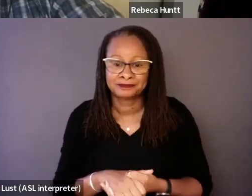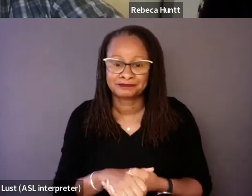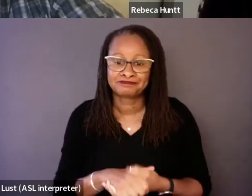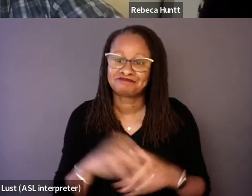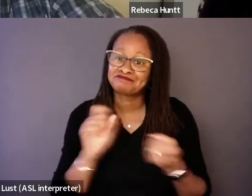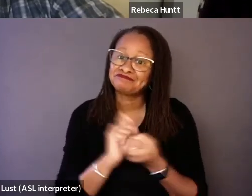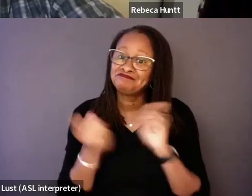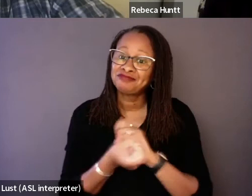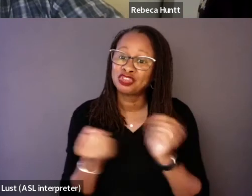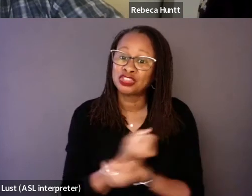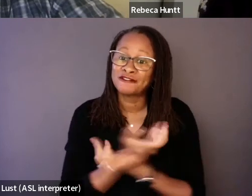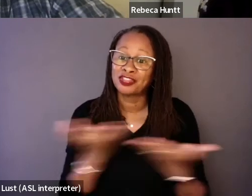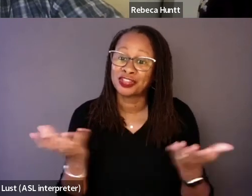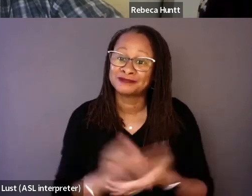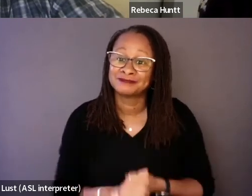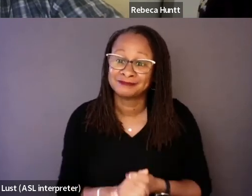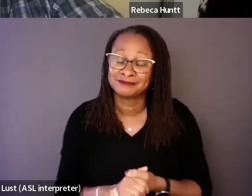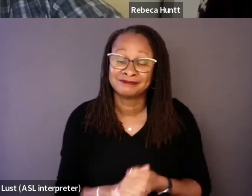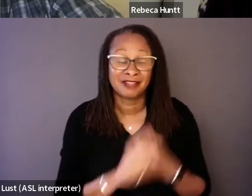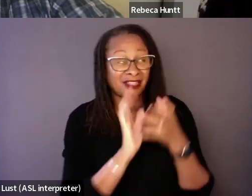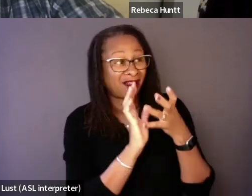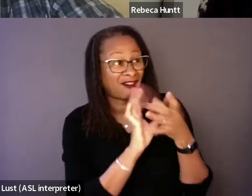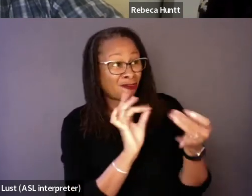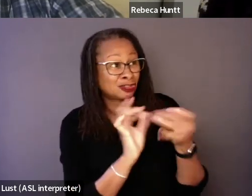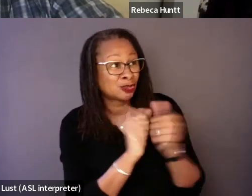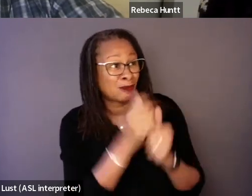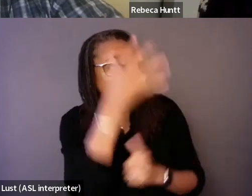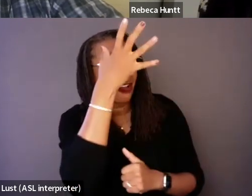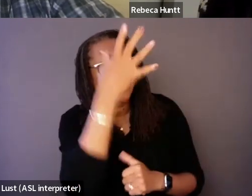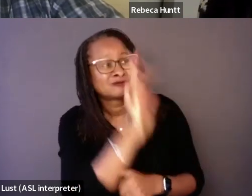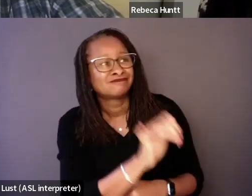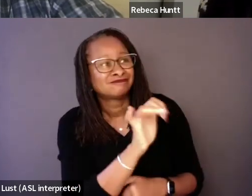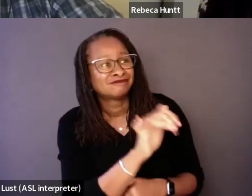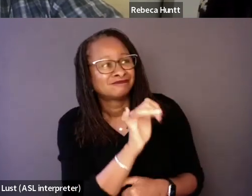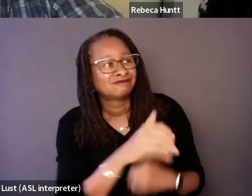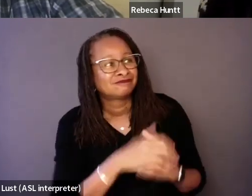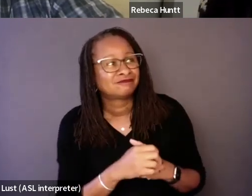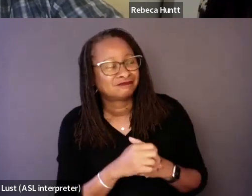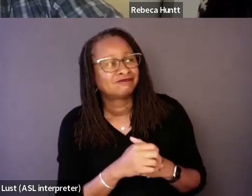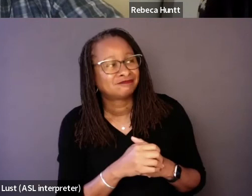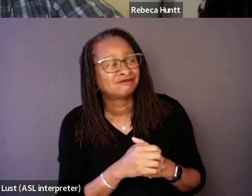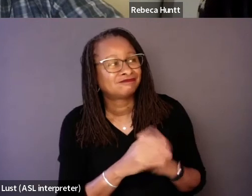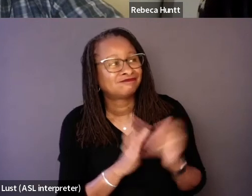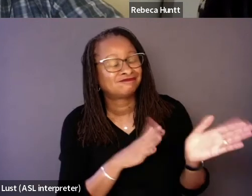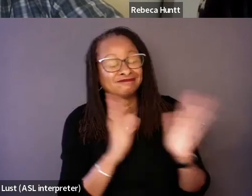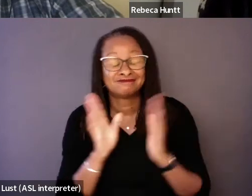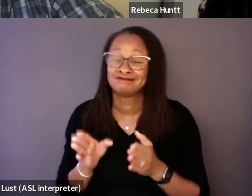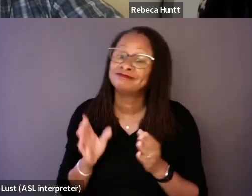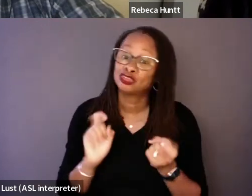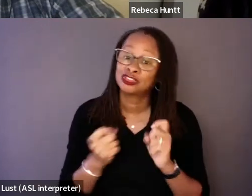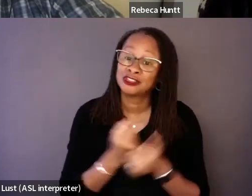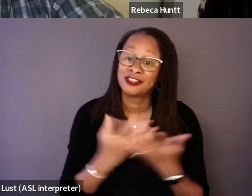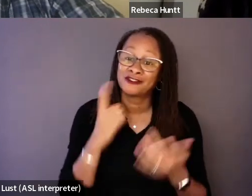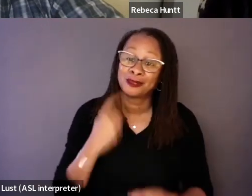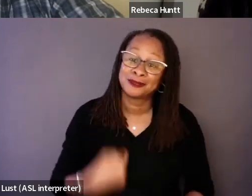Like that conversation with my father changed everything tore me internally in a way that I can't